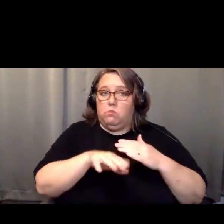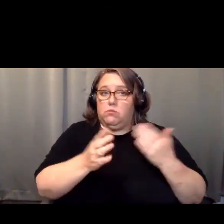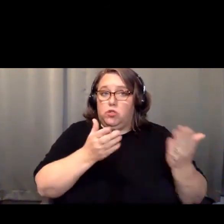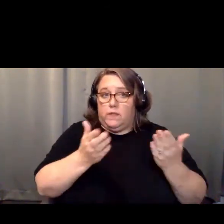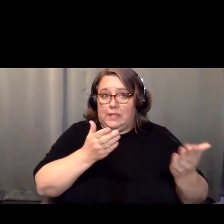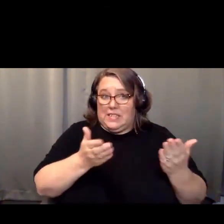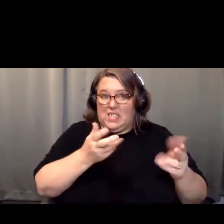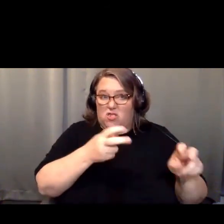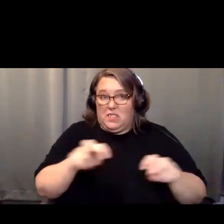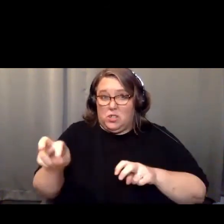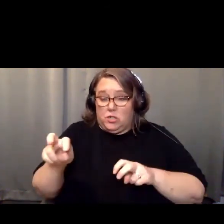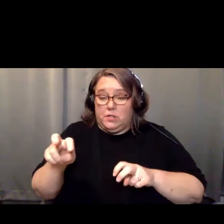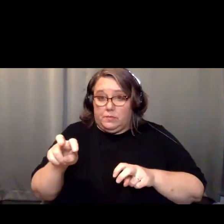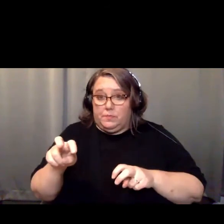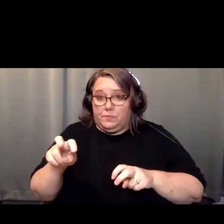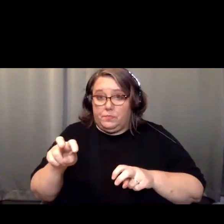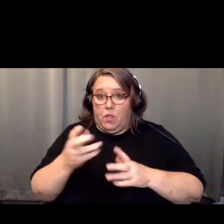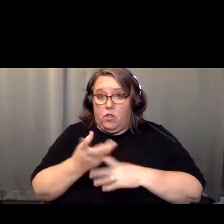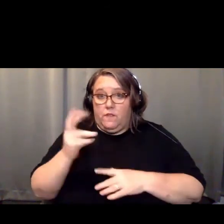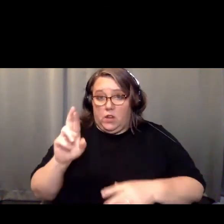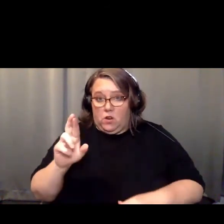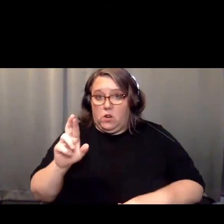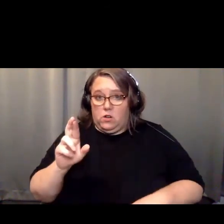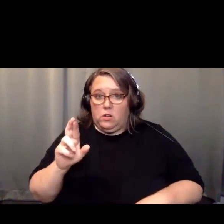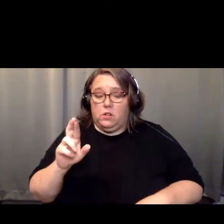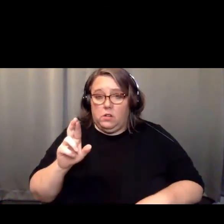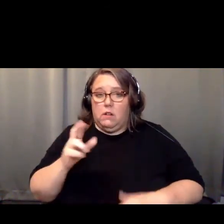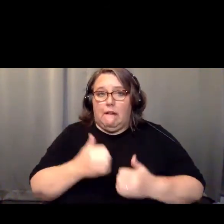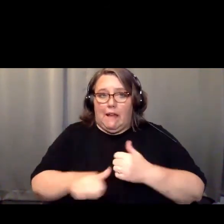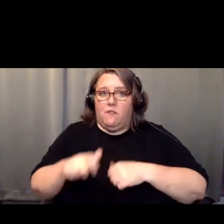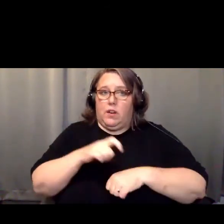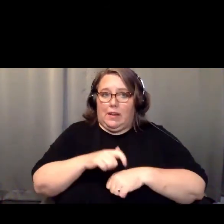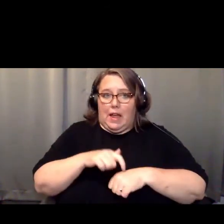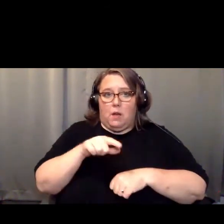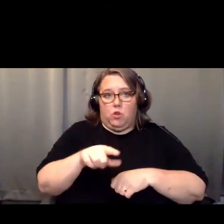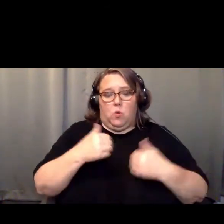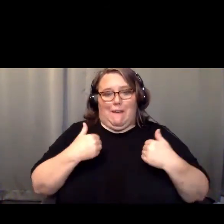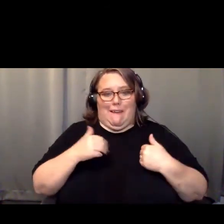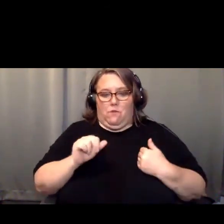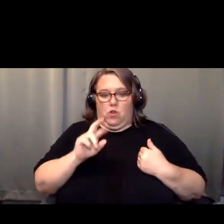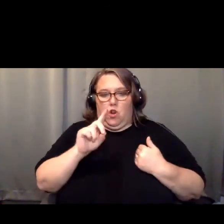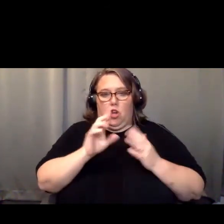transition services through vocational rehabilitation, every time that you have an ARD schedule,